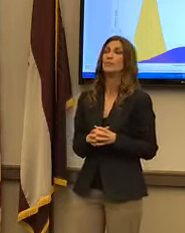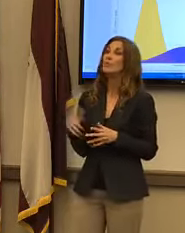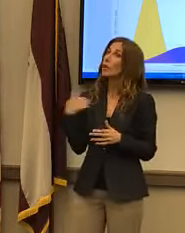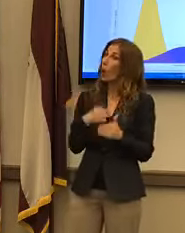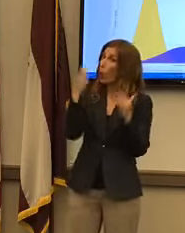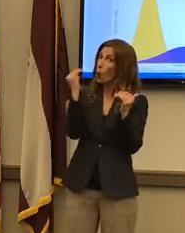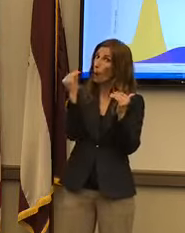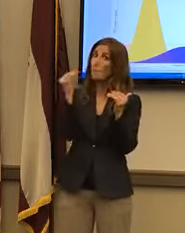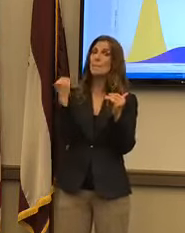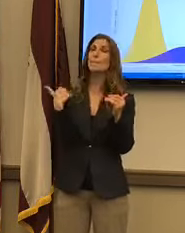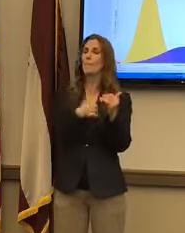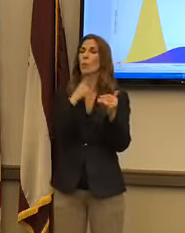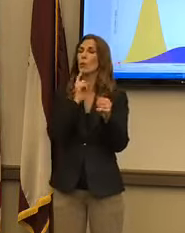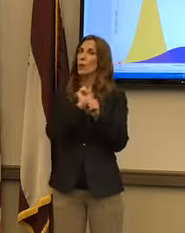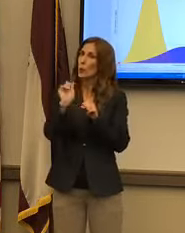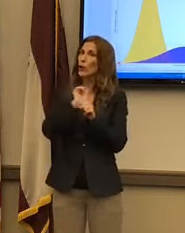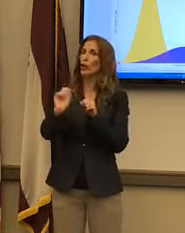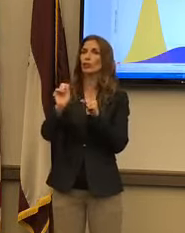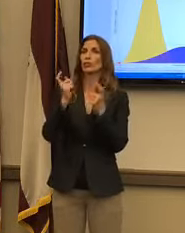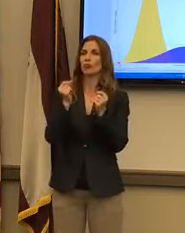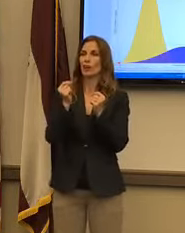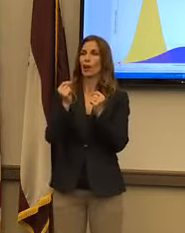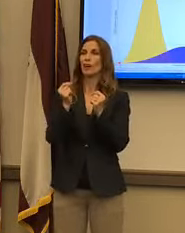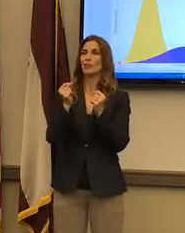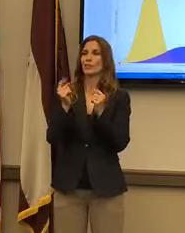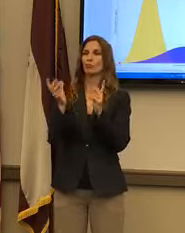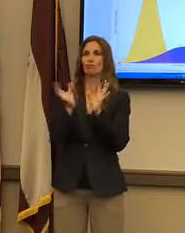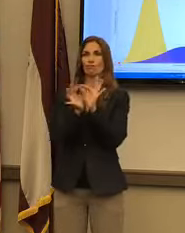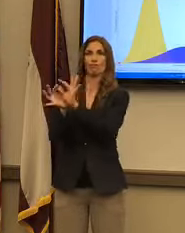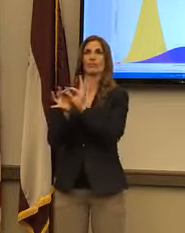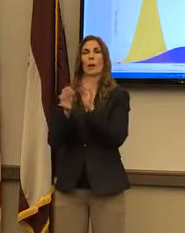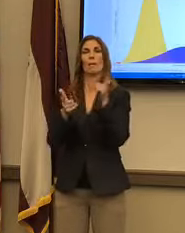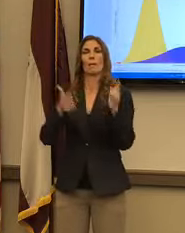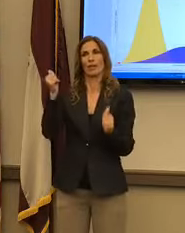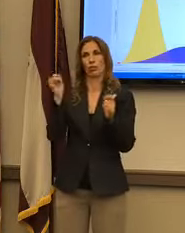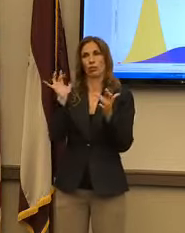we're we are working to rebuild actually build a much bigger contact tracing team